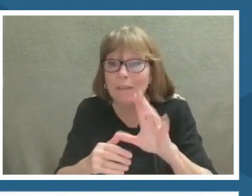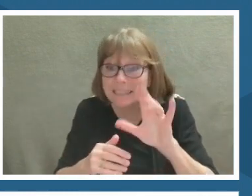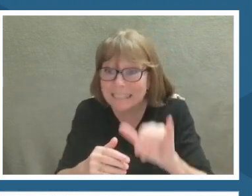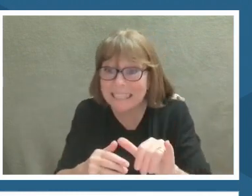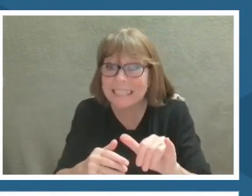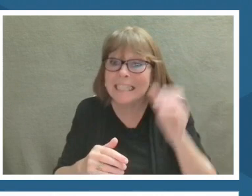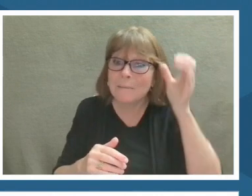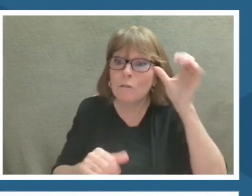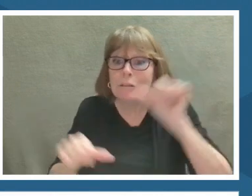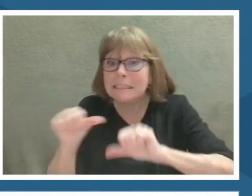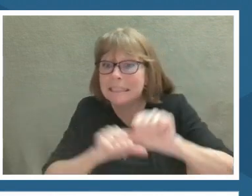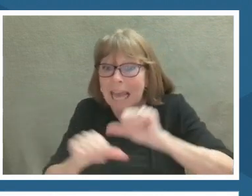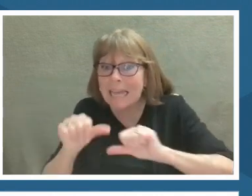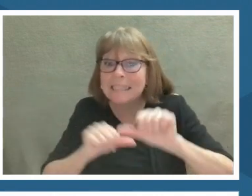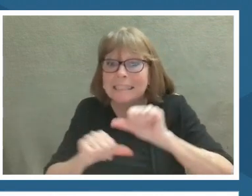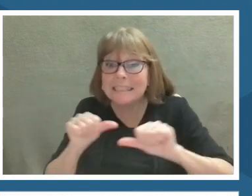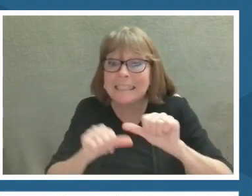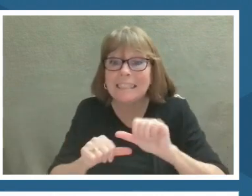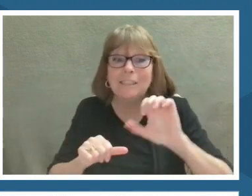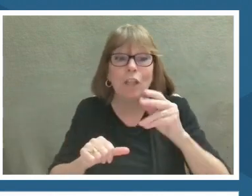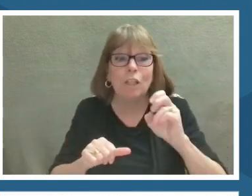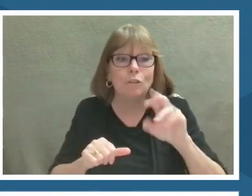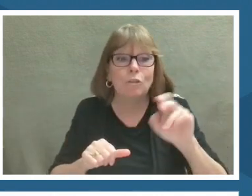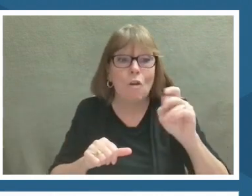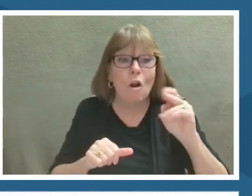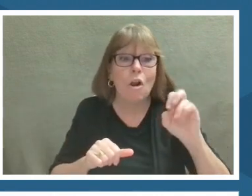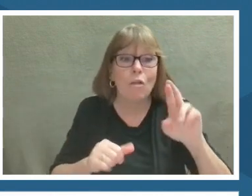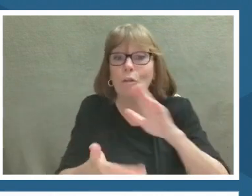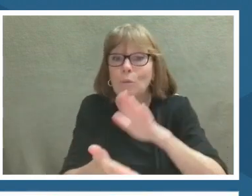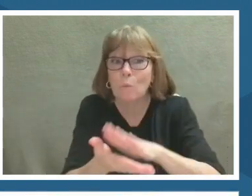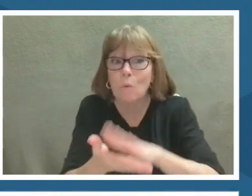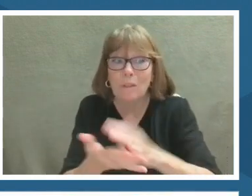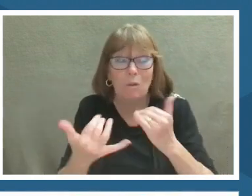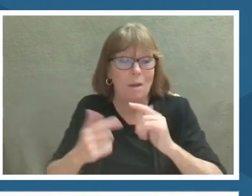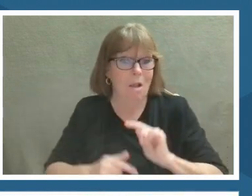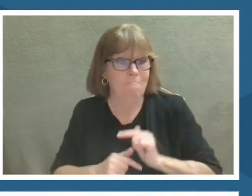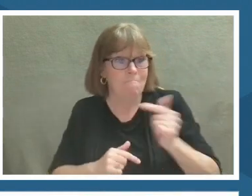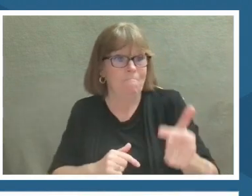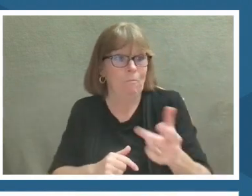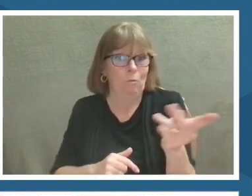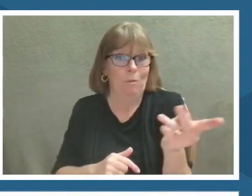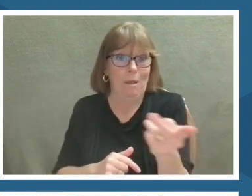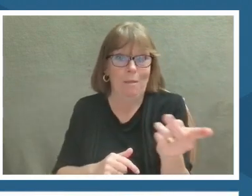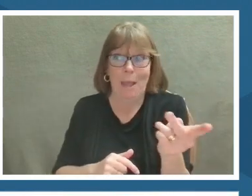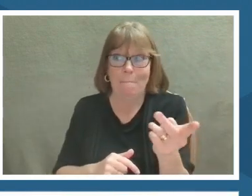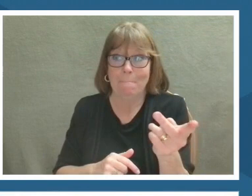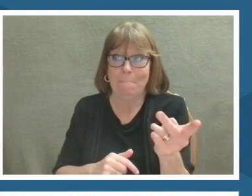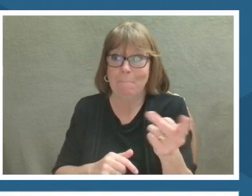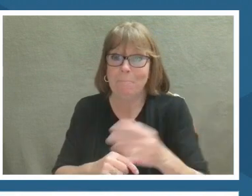school so with that kelly trey i'll turn it over to you